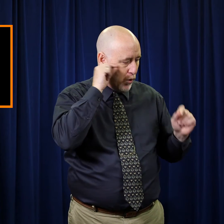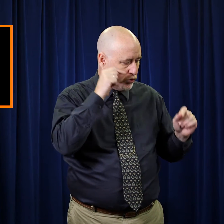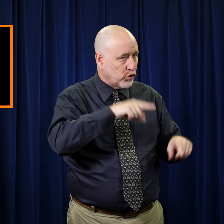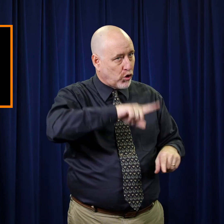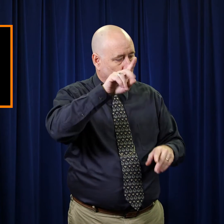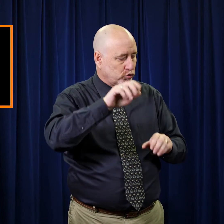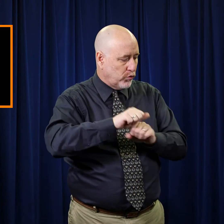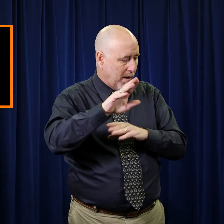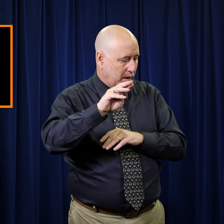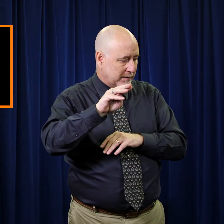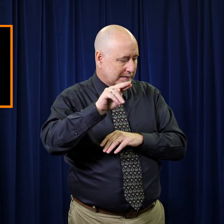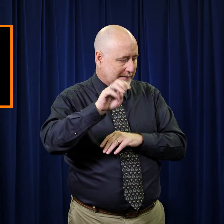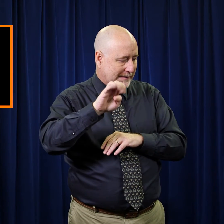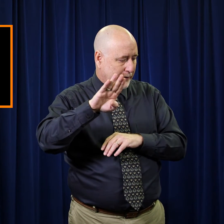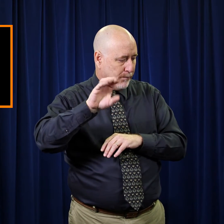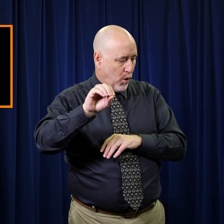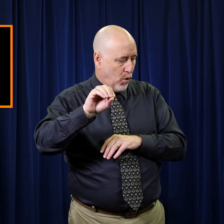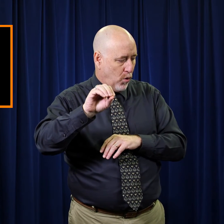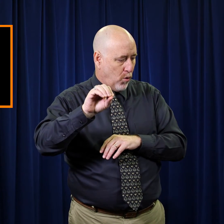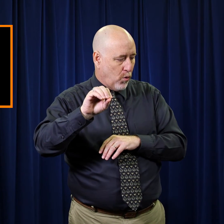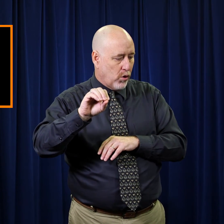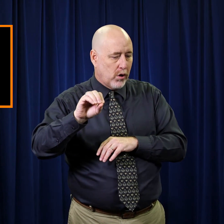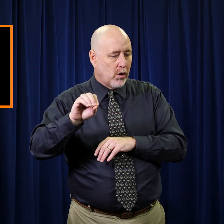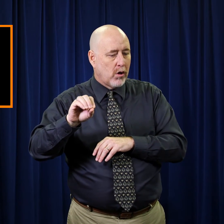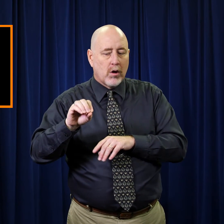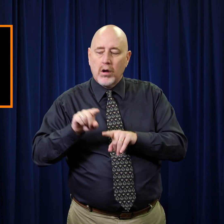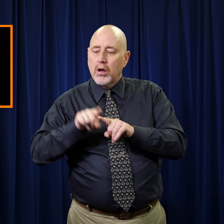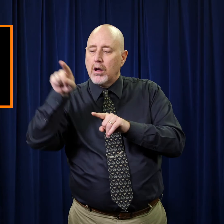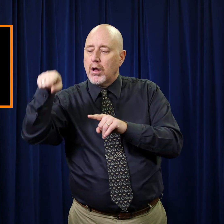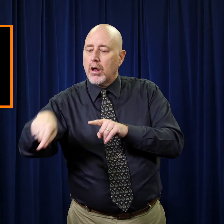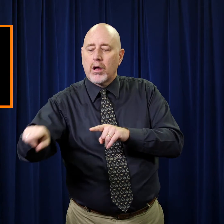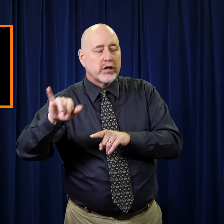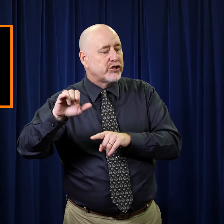Mount Nebo—which is the land of Moab across from Jericho and I'll let you